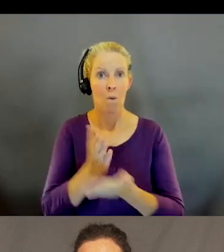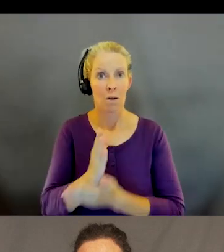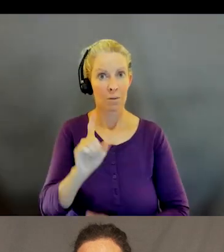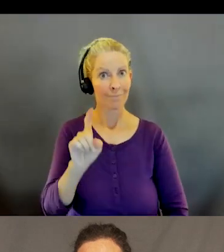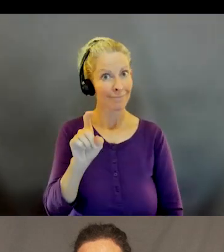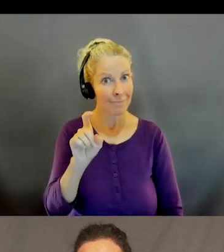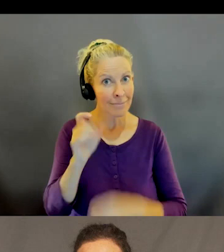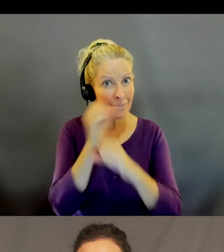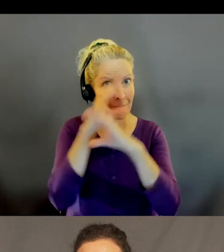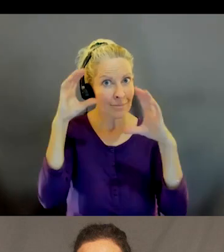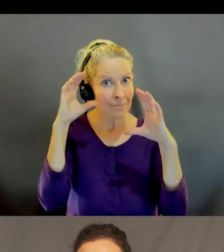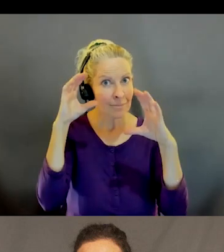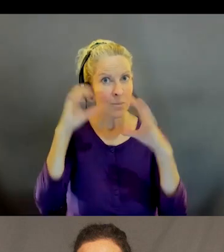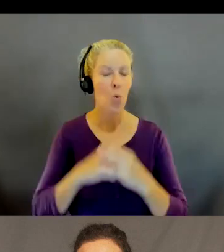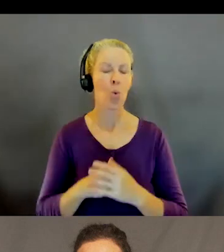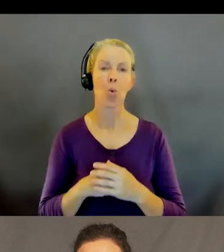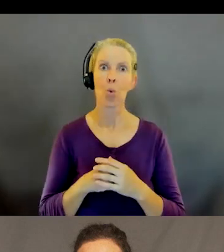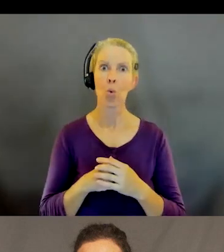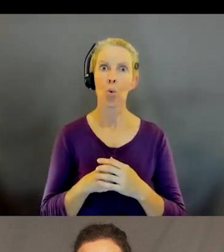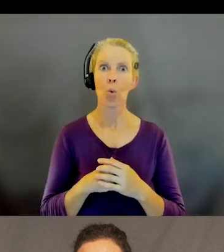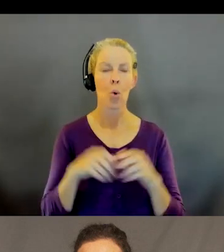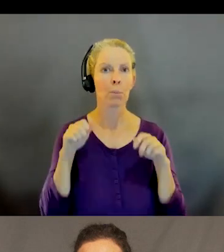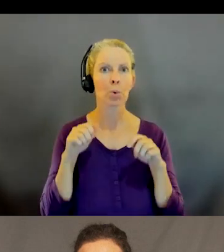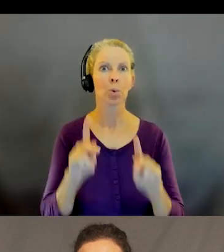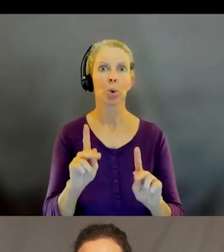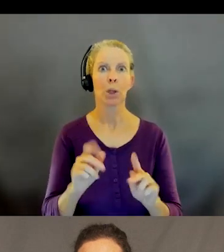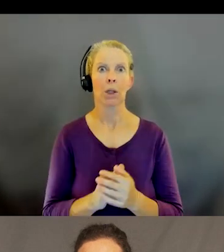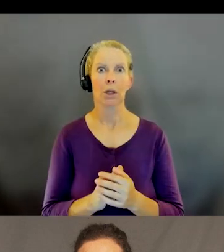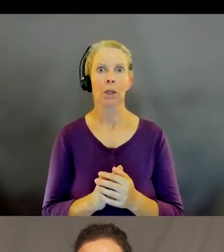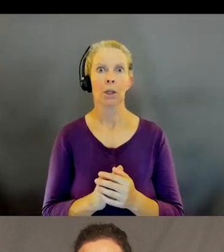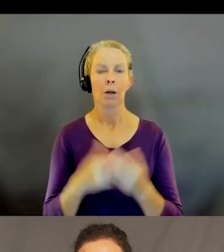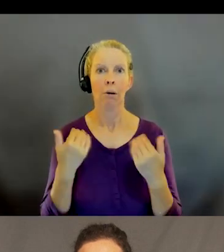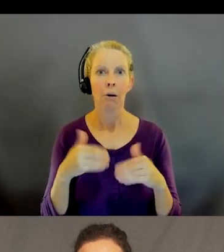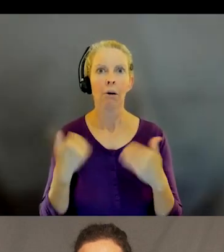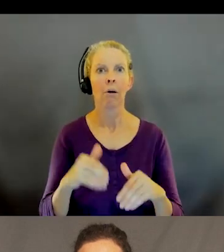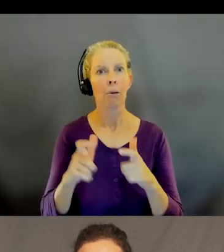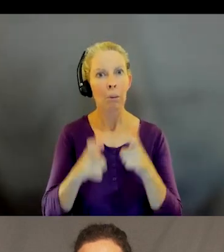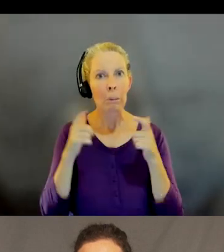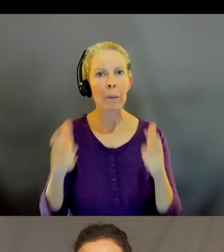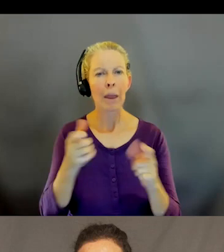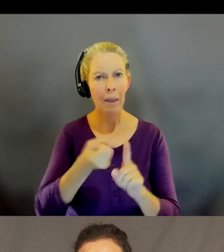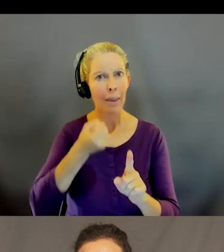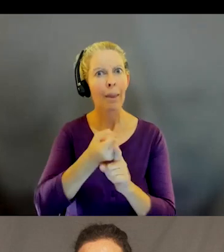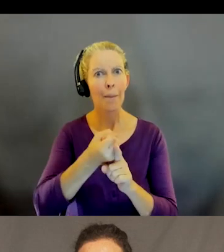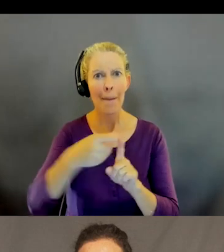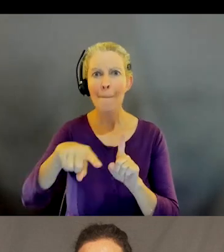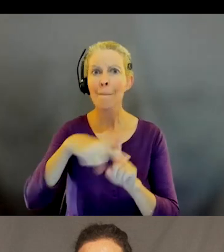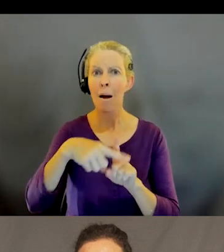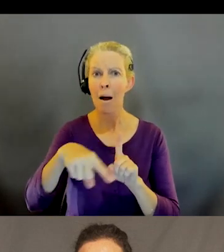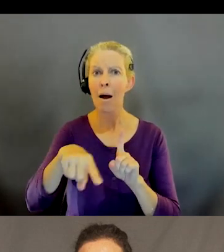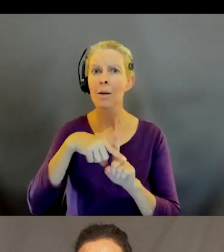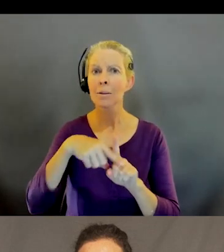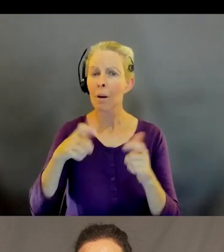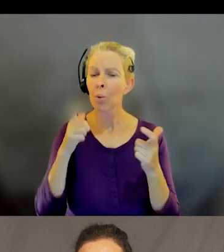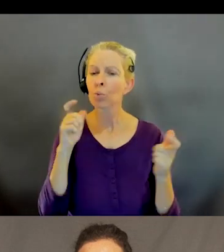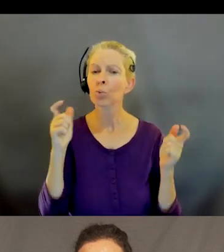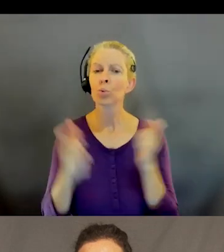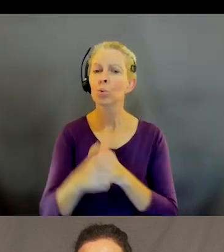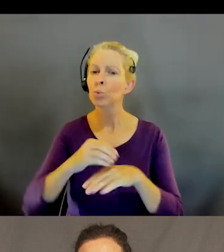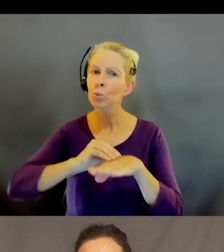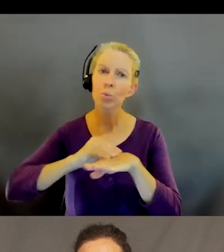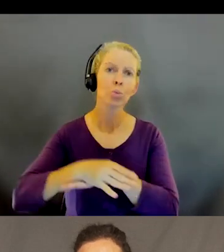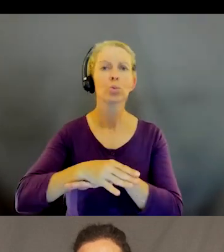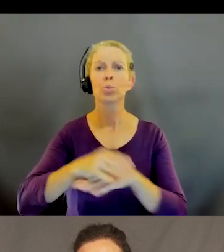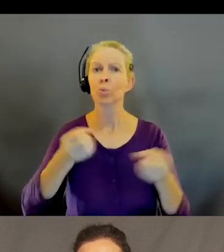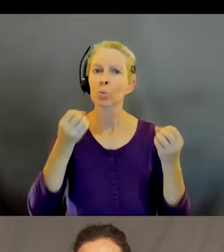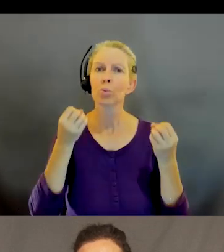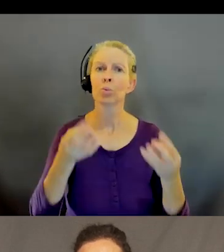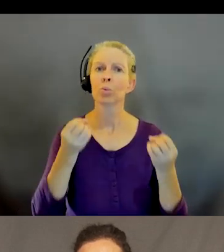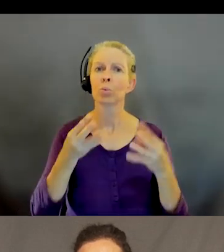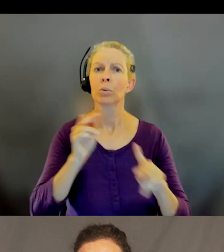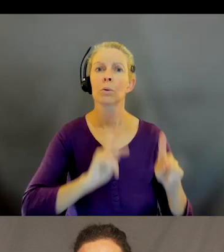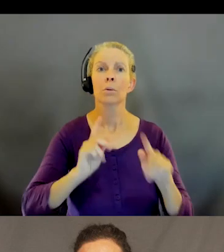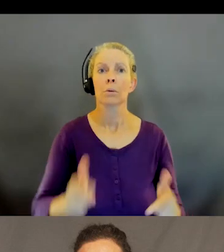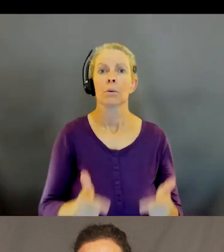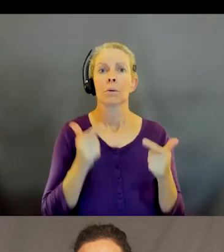How dare we not do that? The impact will be positively profound. And I don't know about y'all,